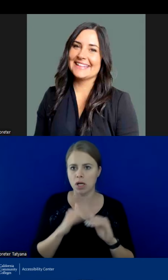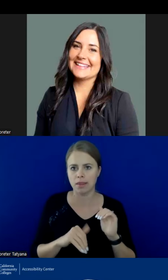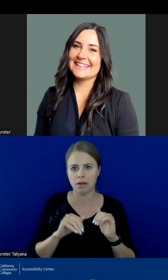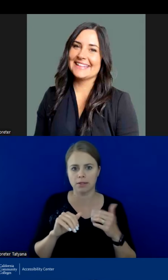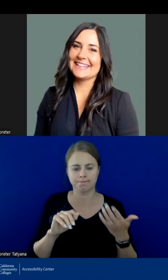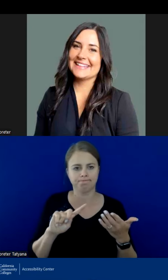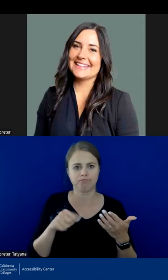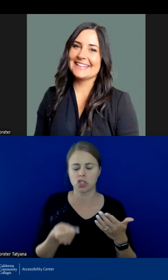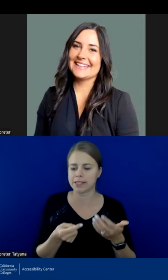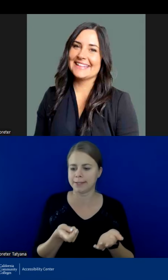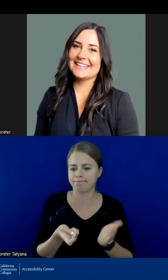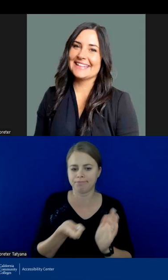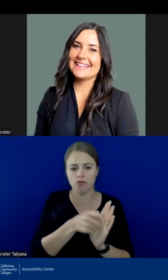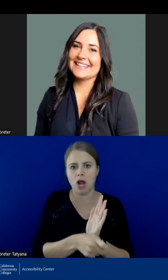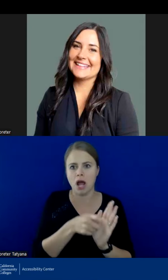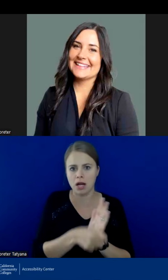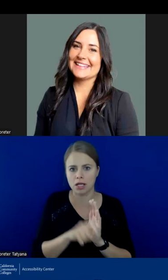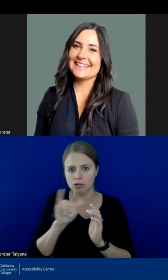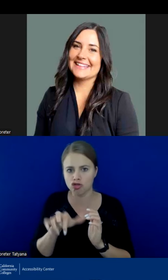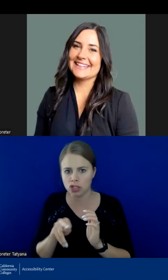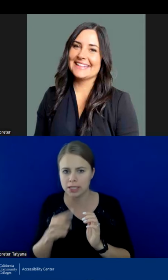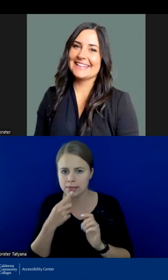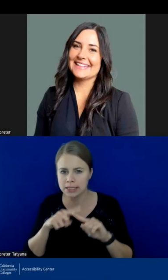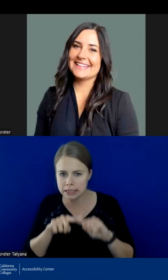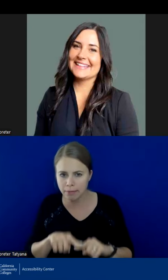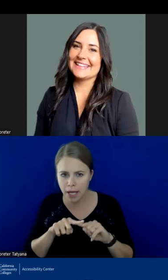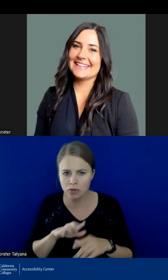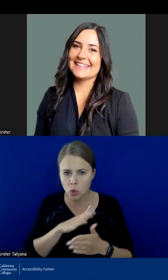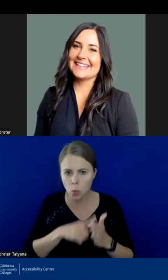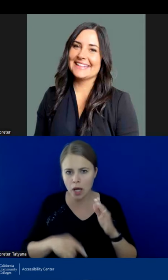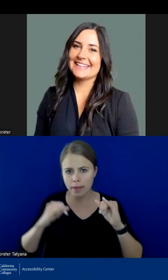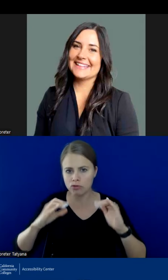Jason says, depends on what the instructor what's to convey, yes.